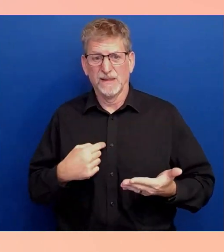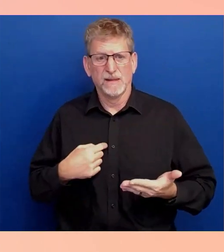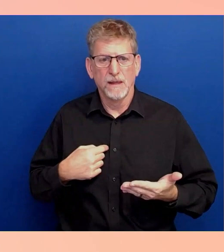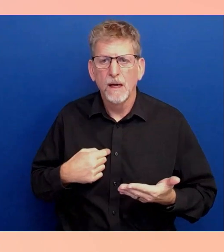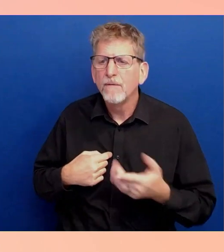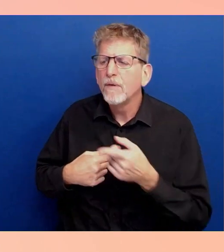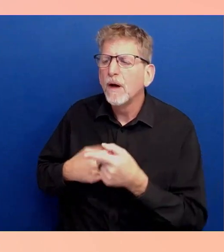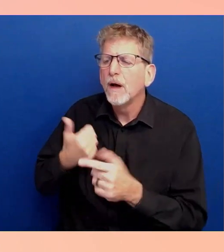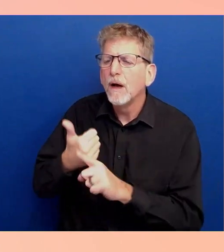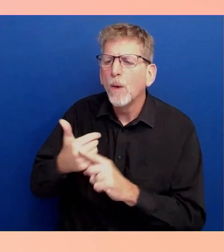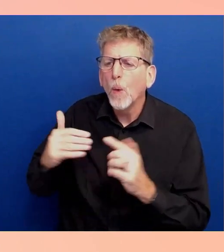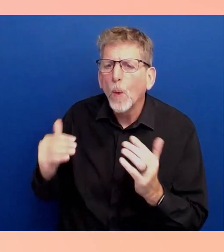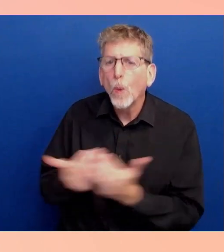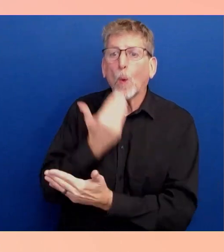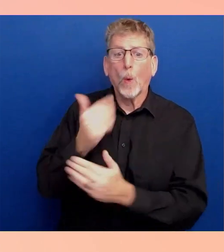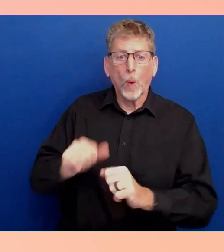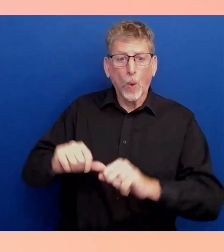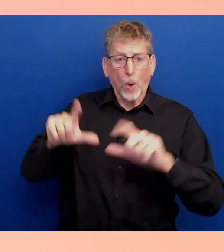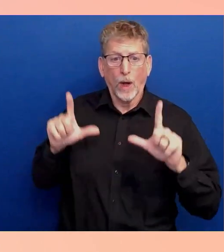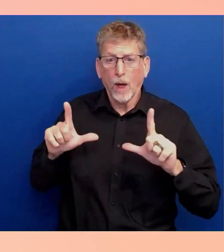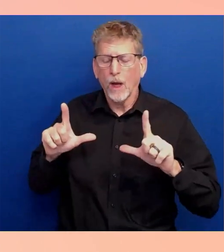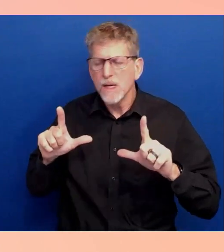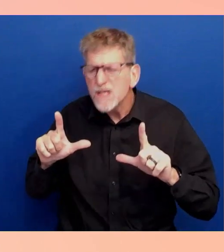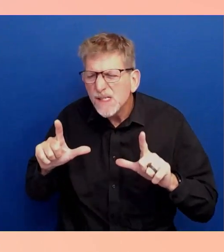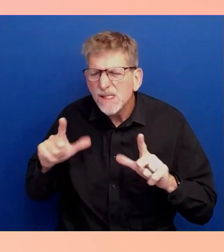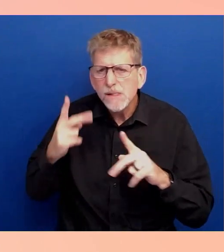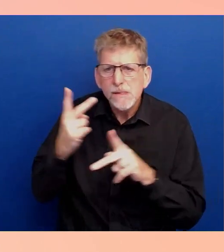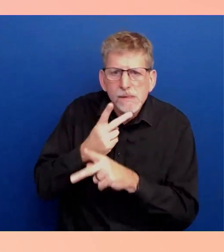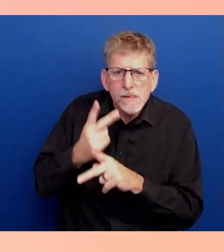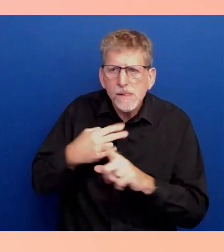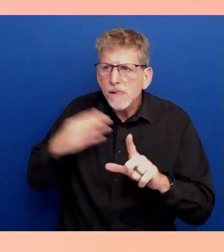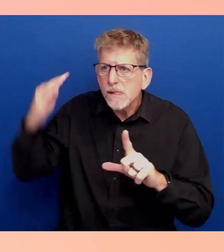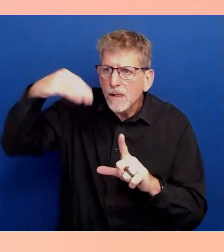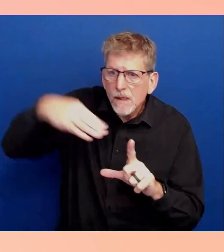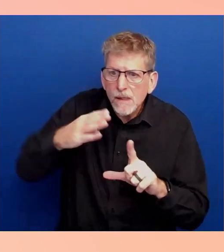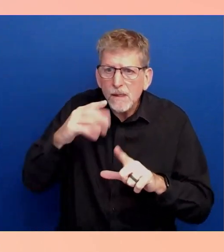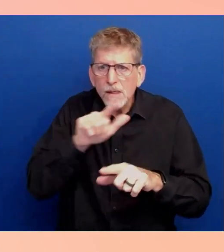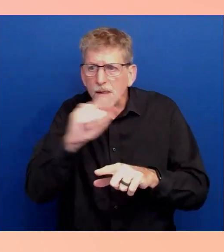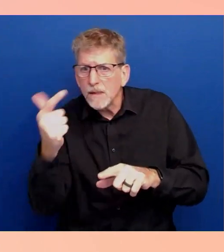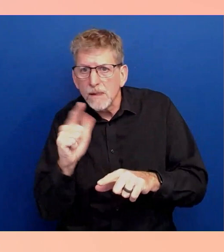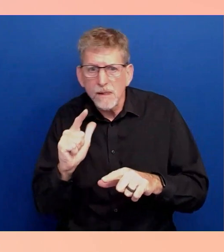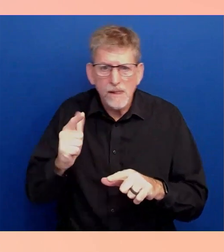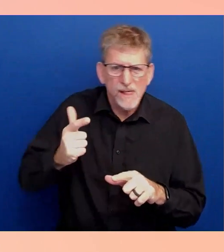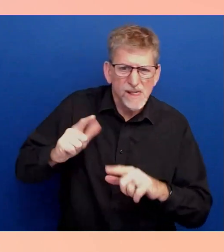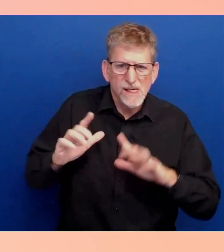all the controls and build a mental map of the screen.